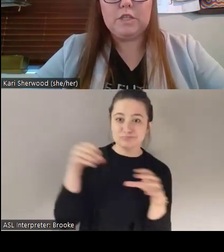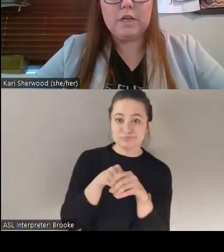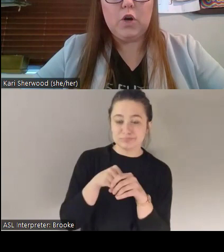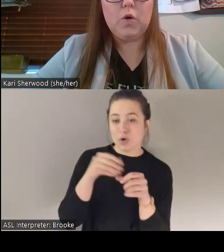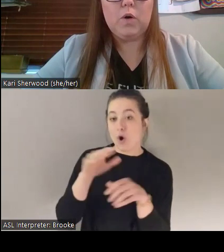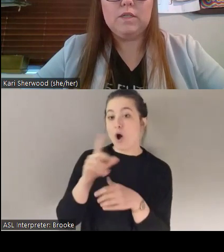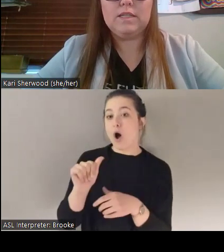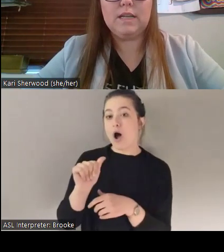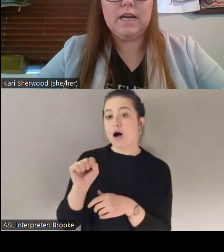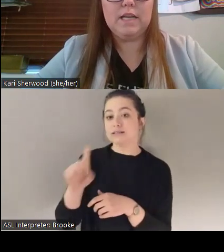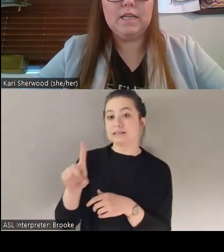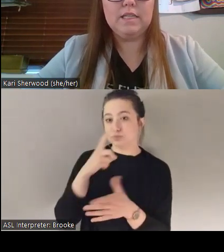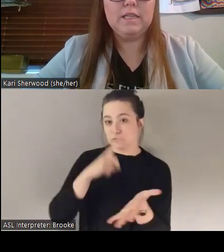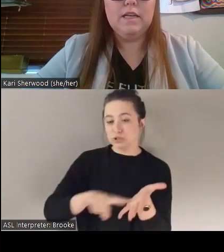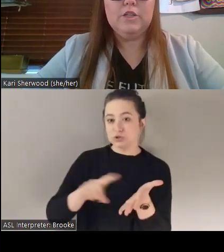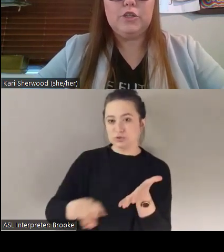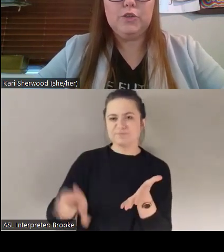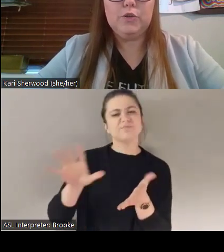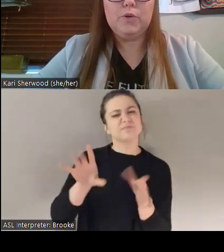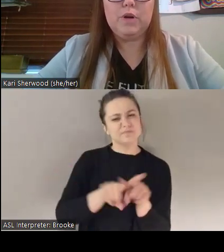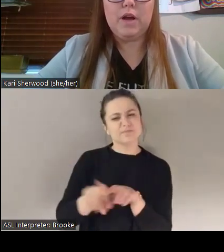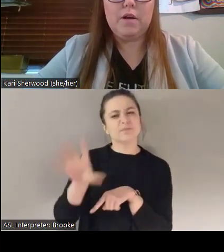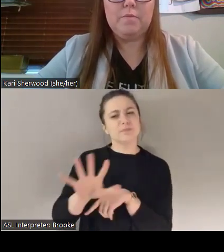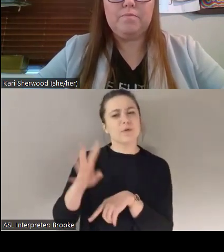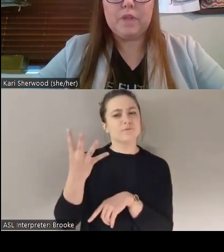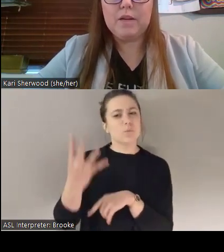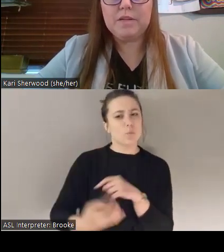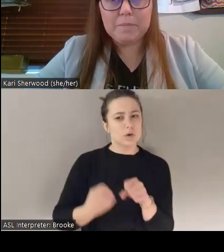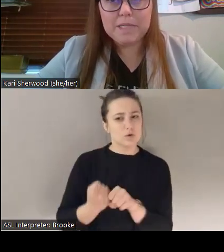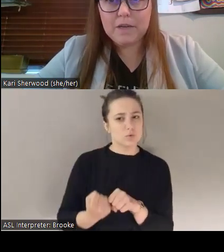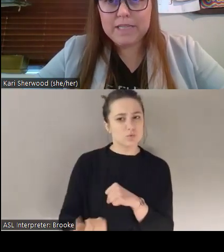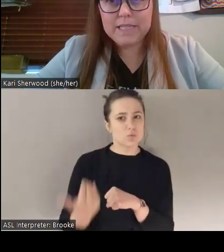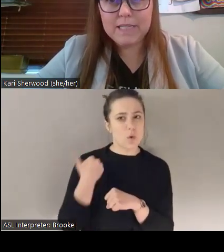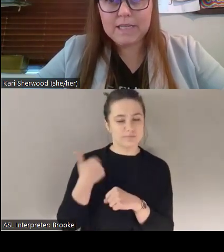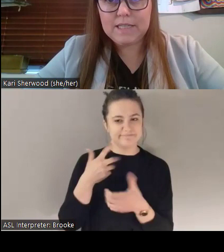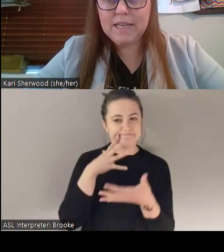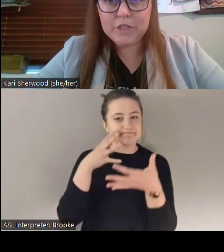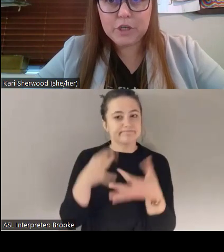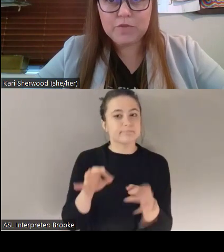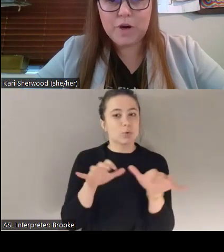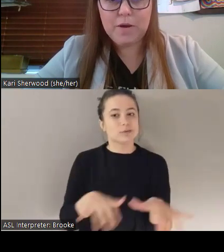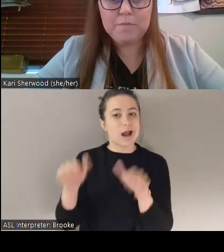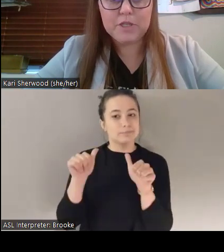ago, decided to adopt an autistic teenager from